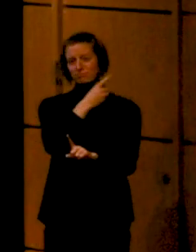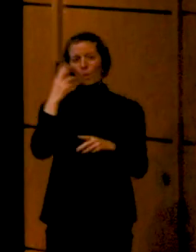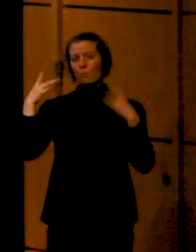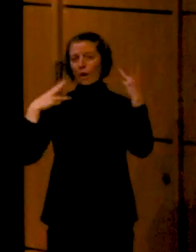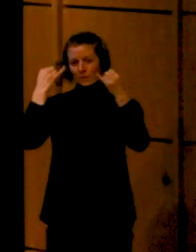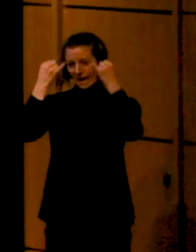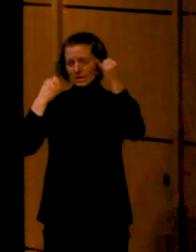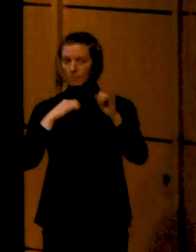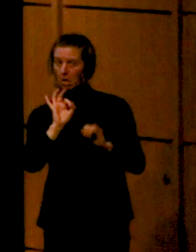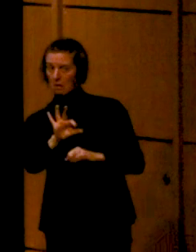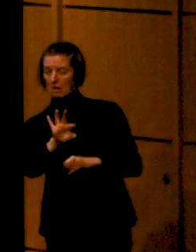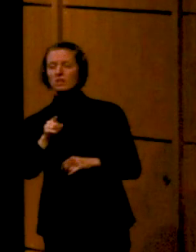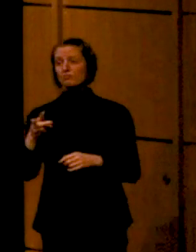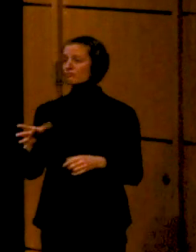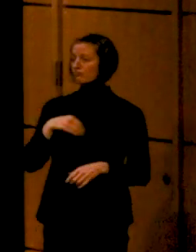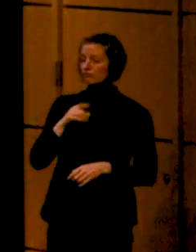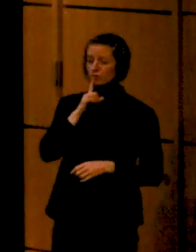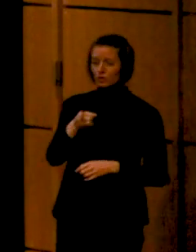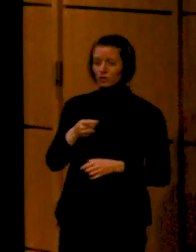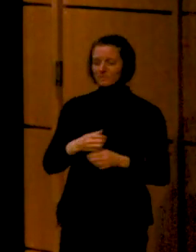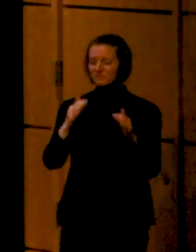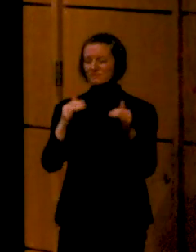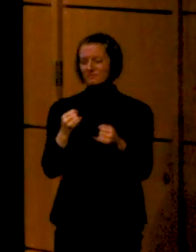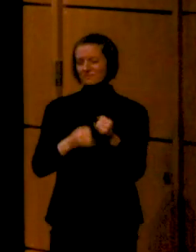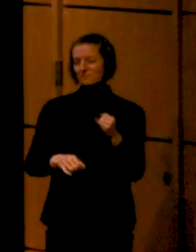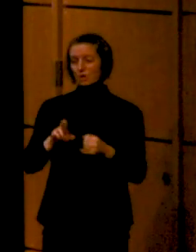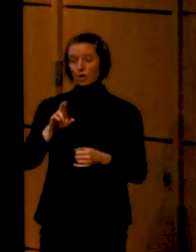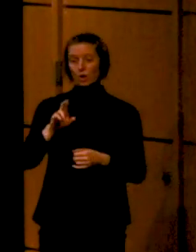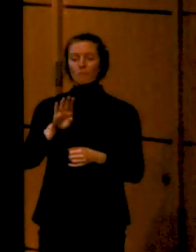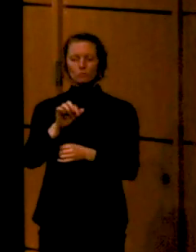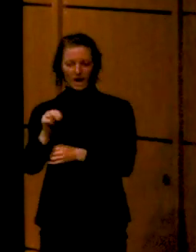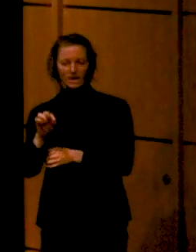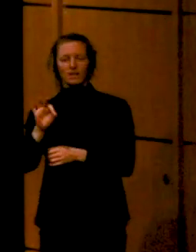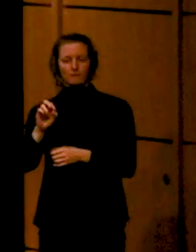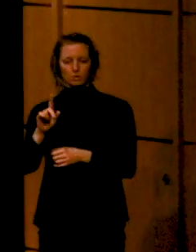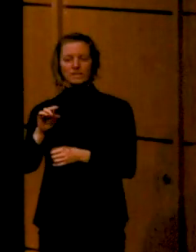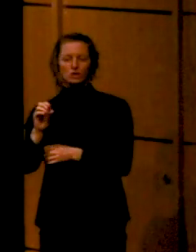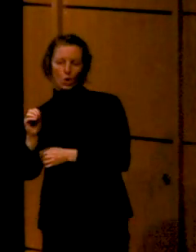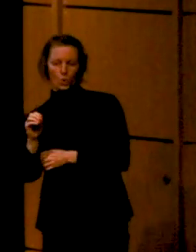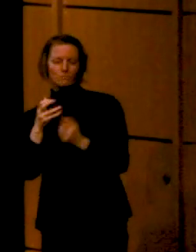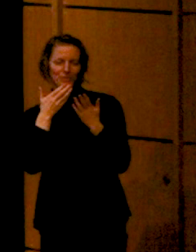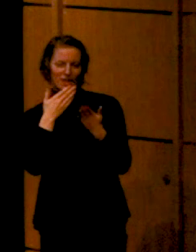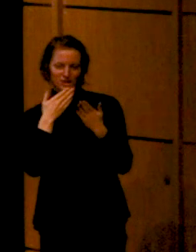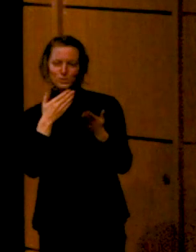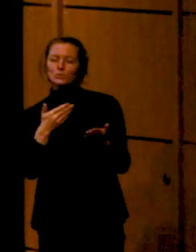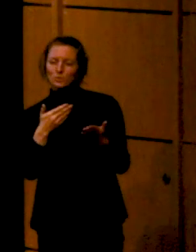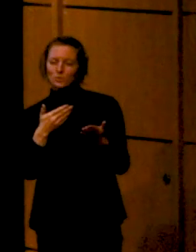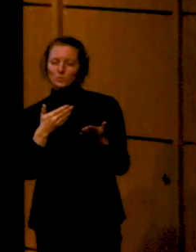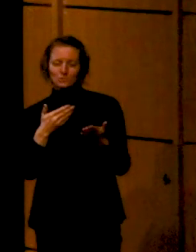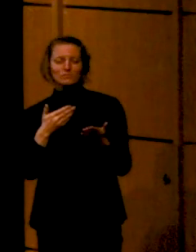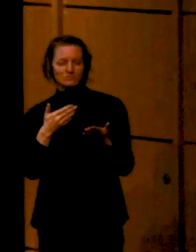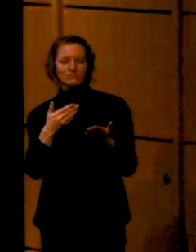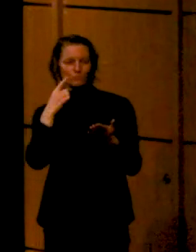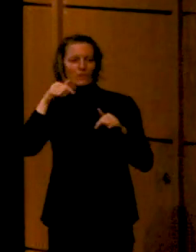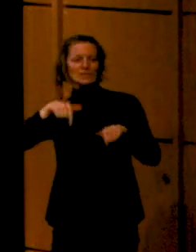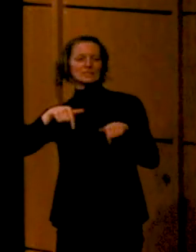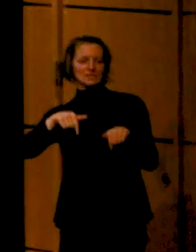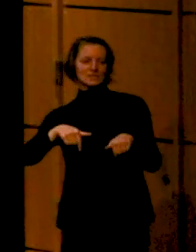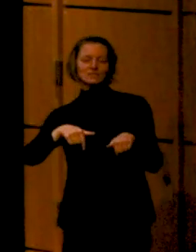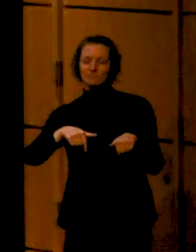And finally, I want to thank Brian Ferriso for making it possible for this Curator to